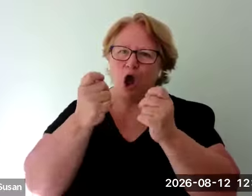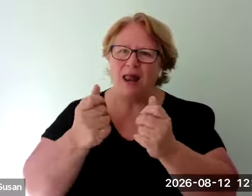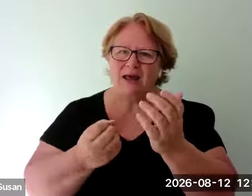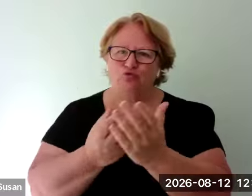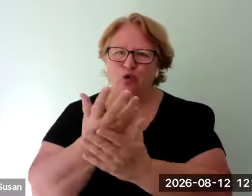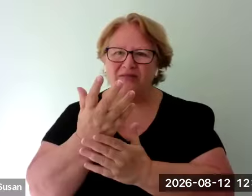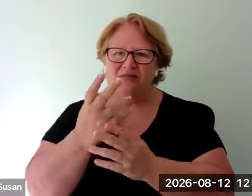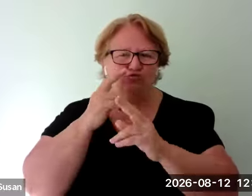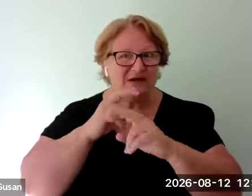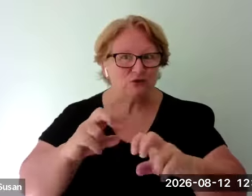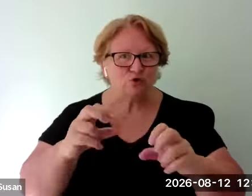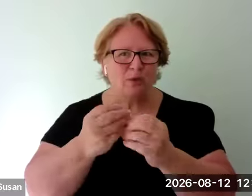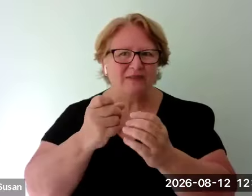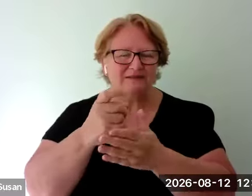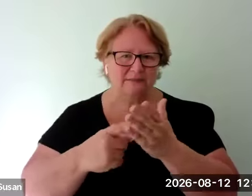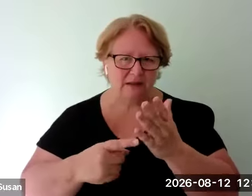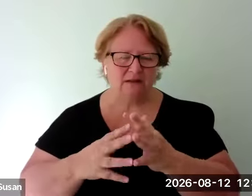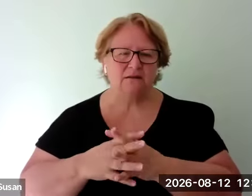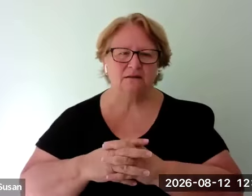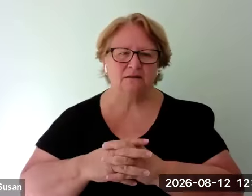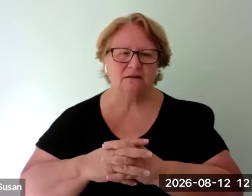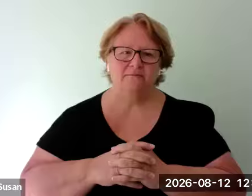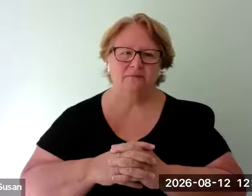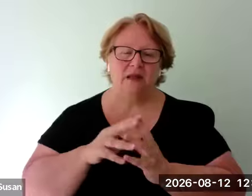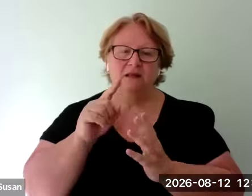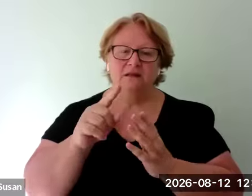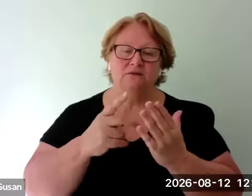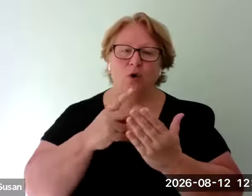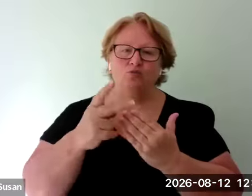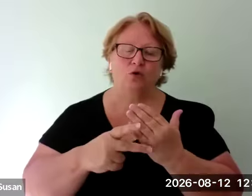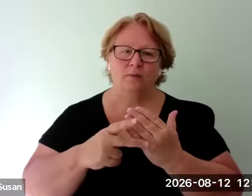use DRLP from now on. To recognise and support emerging